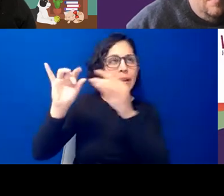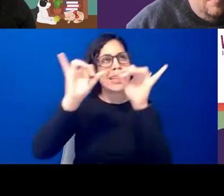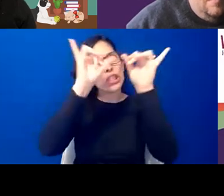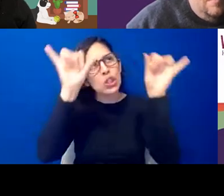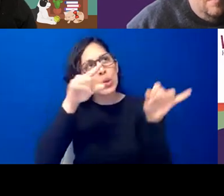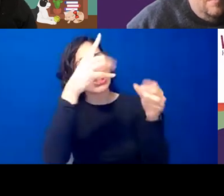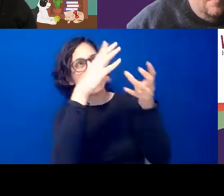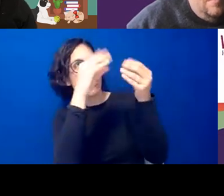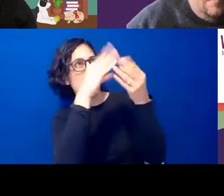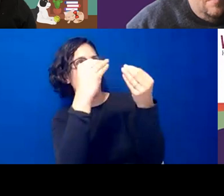Aurora Chang: infringe.